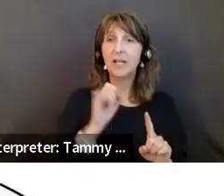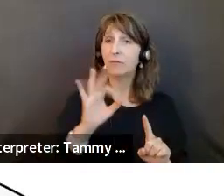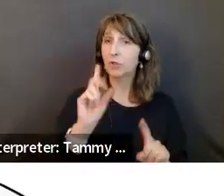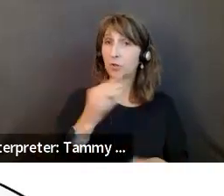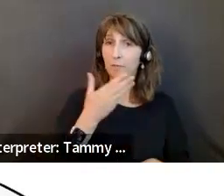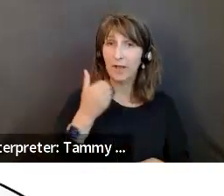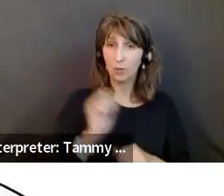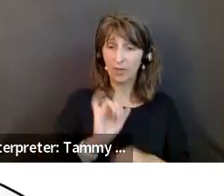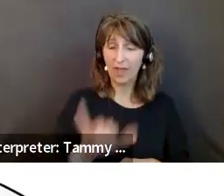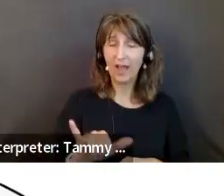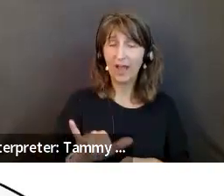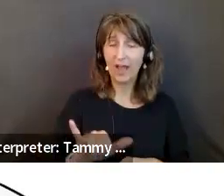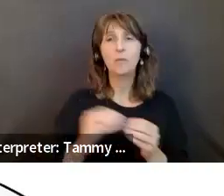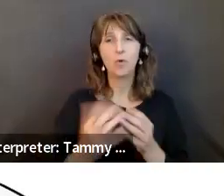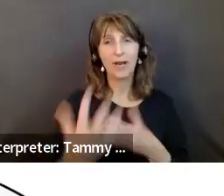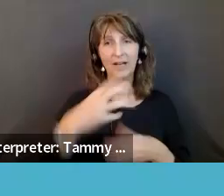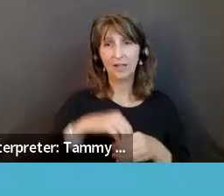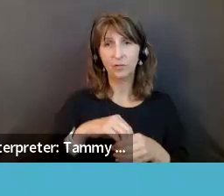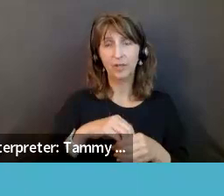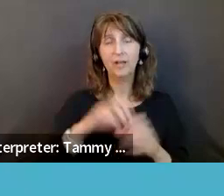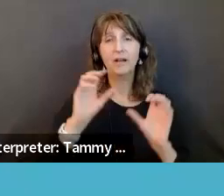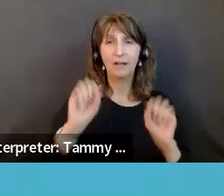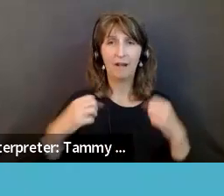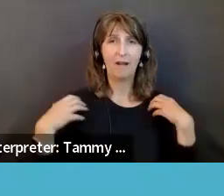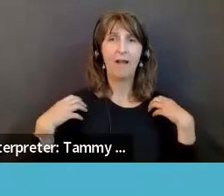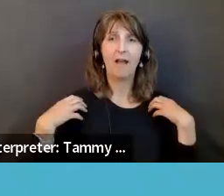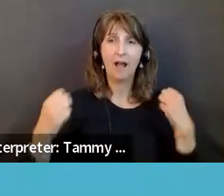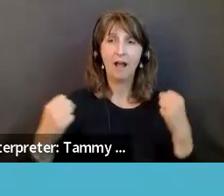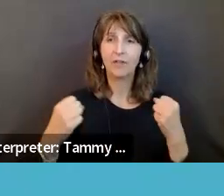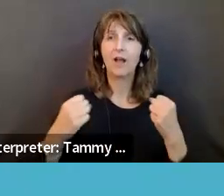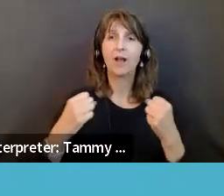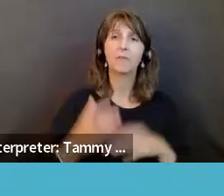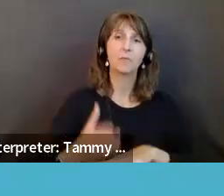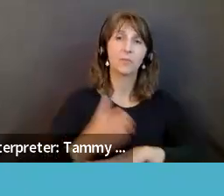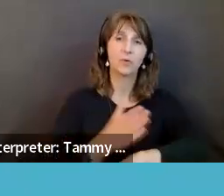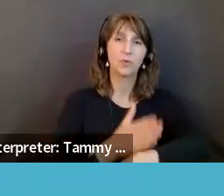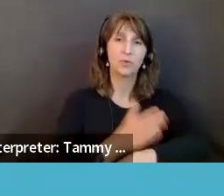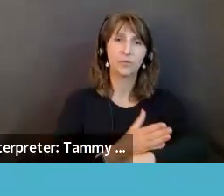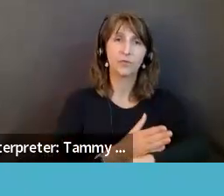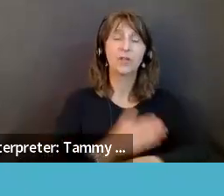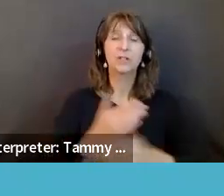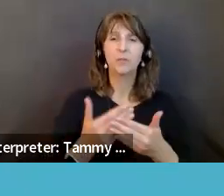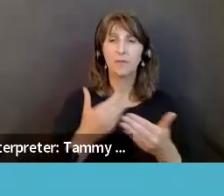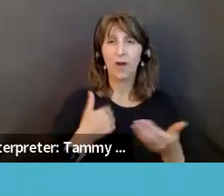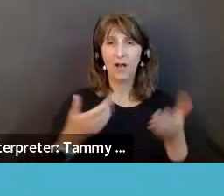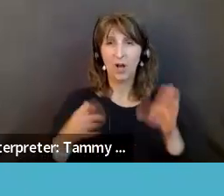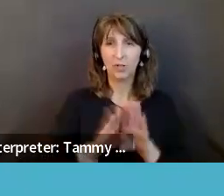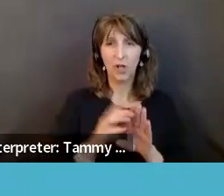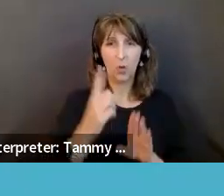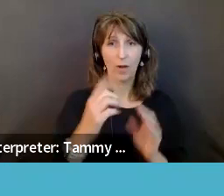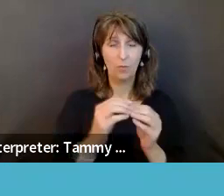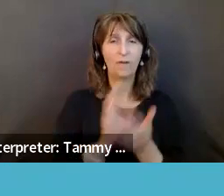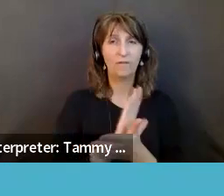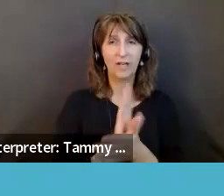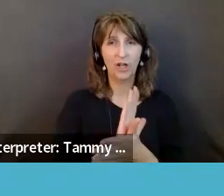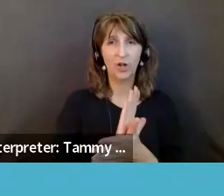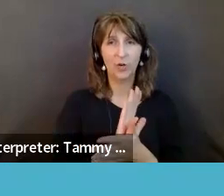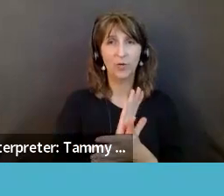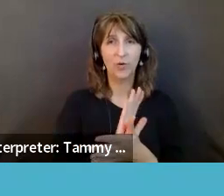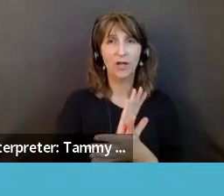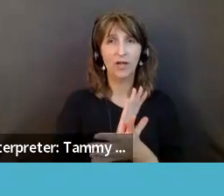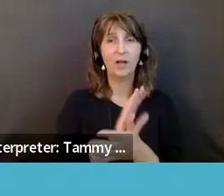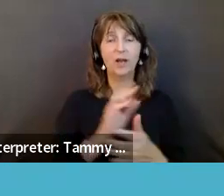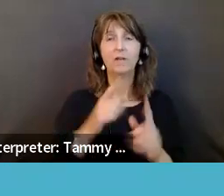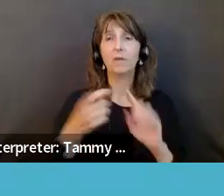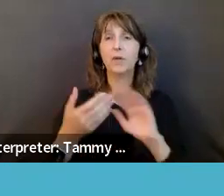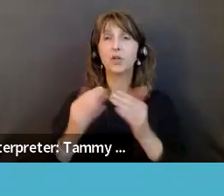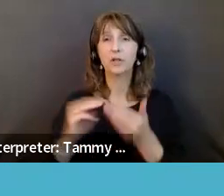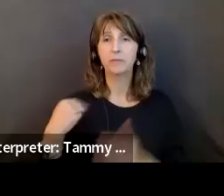Improve health outcomes down the line. And before I close it out, I have. One more video that I wanna share, from our community members.